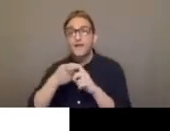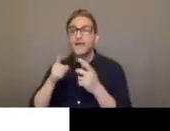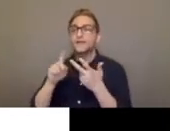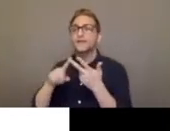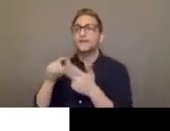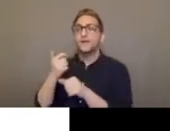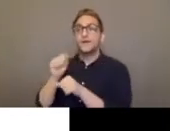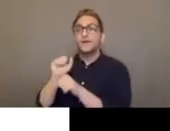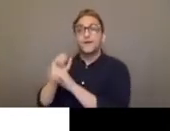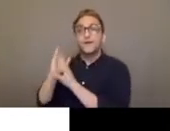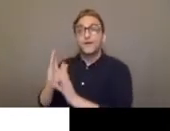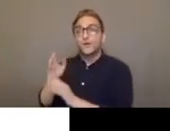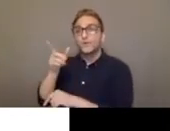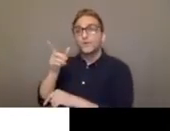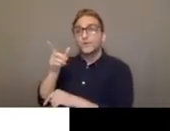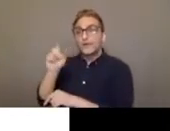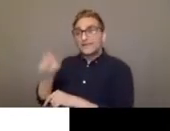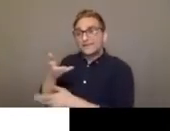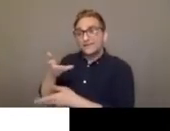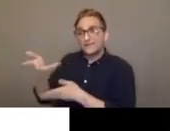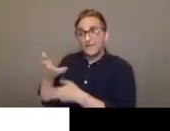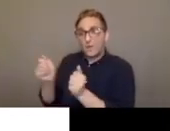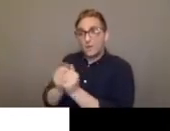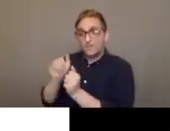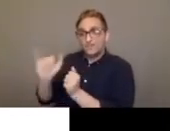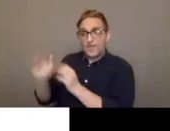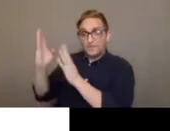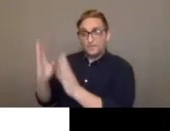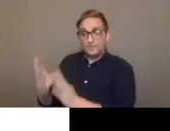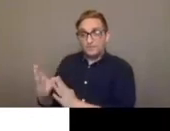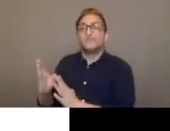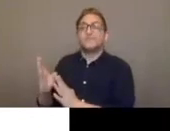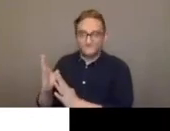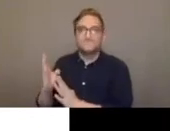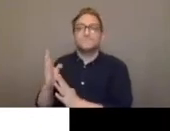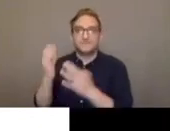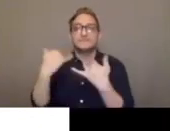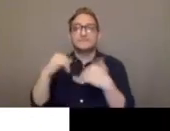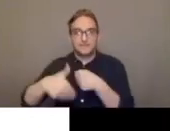entity should communicate. So a lot of times companions come in under